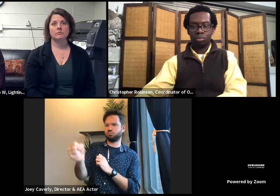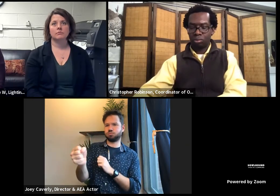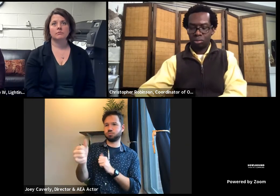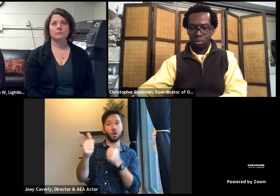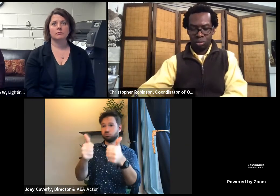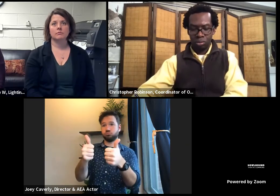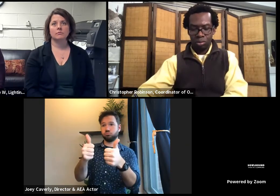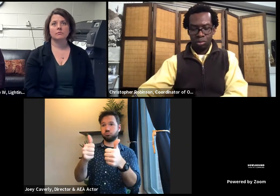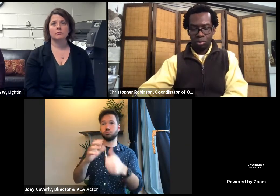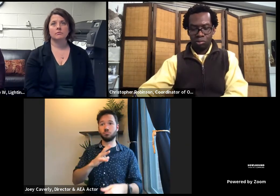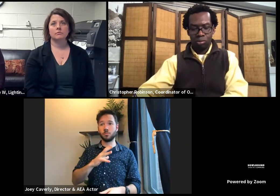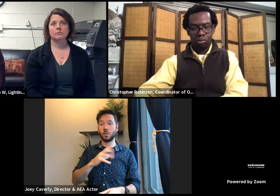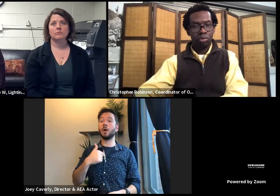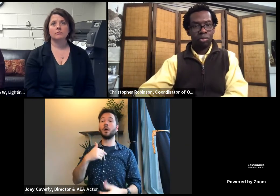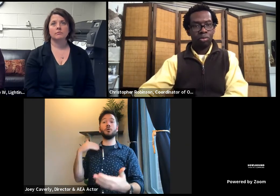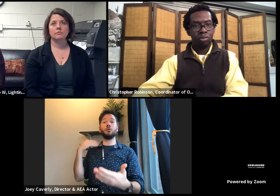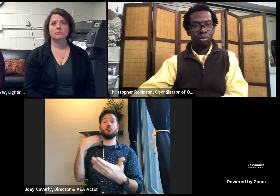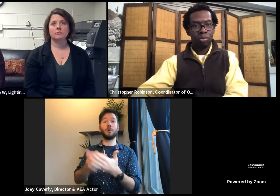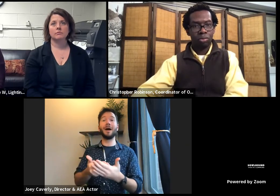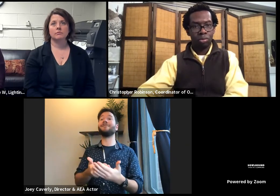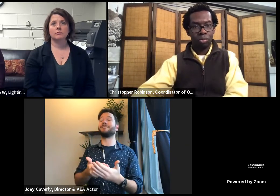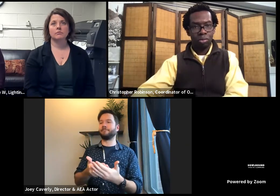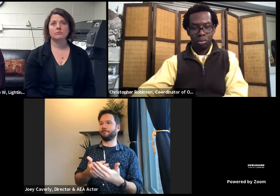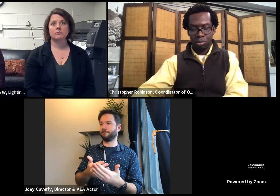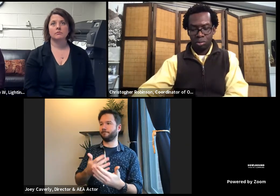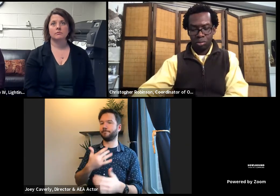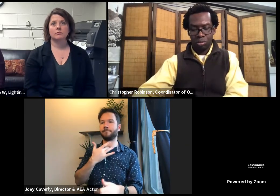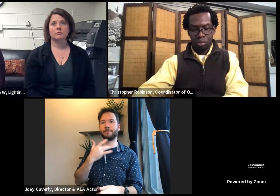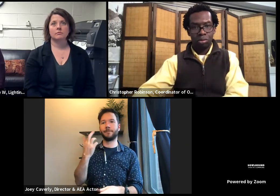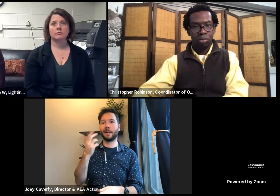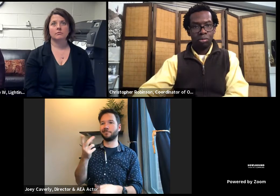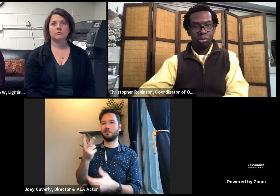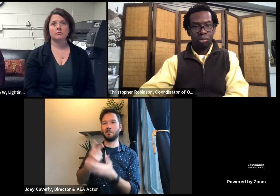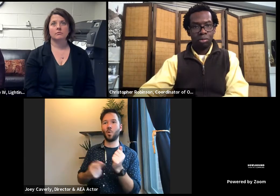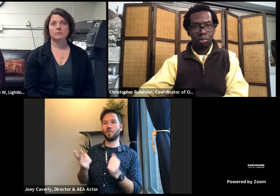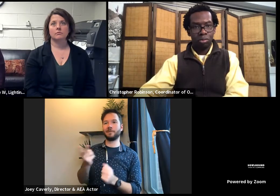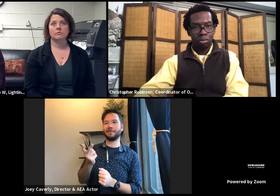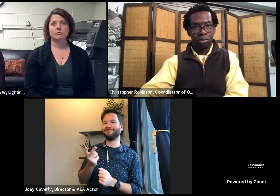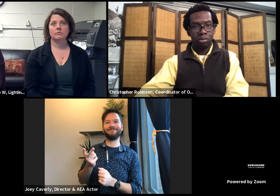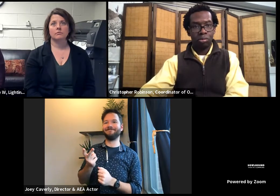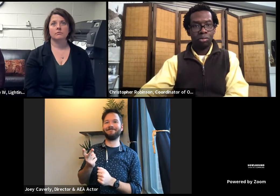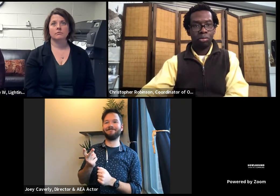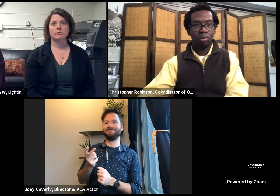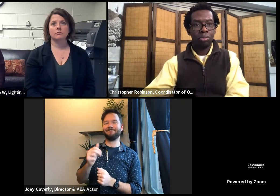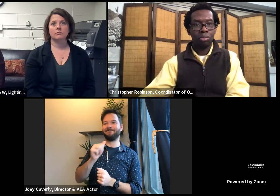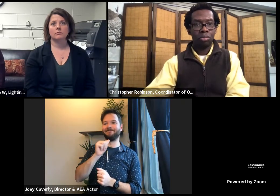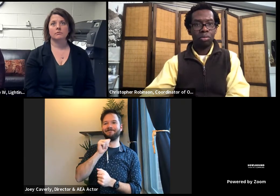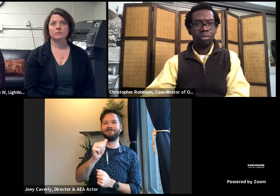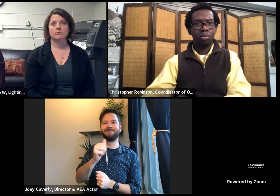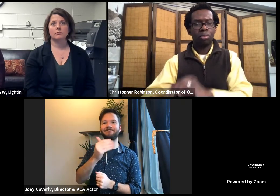There were, rather, two interpreters, they proved two interpreters, which was great. I arrived at the theater and I realized that both of the interpreters